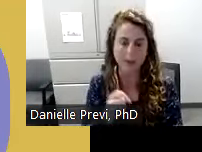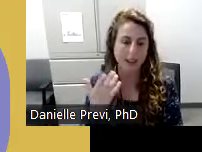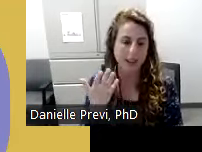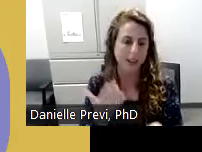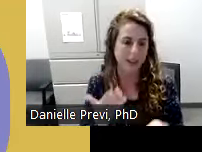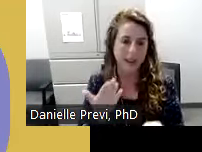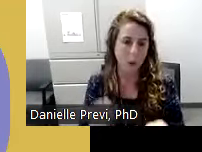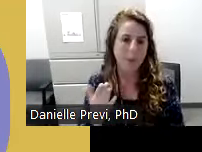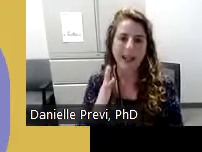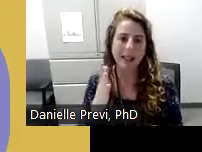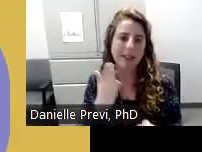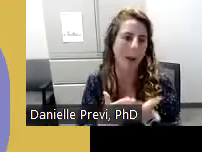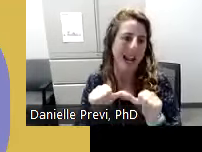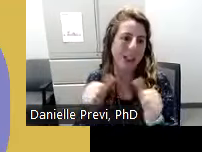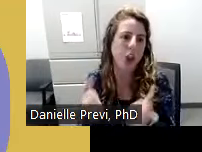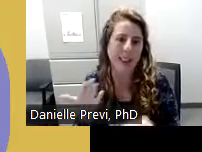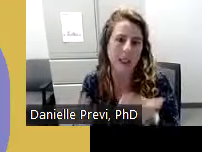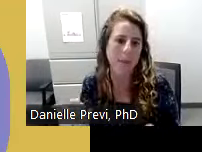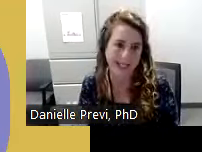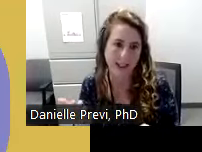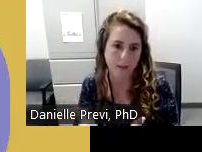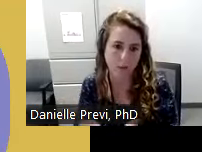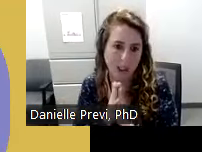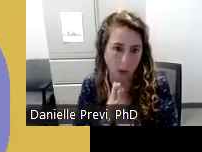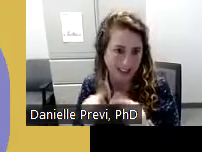When you're having long, for example all-day appointments, there are some